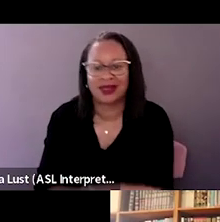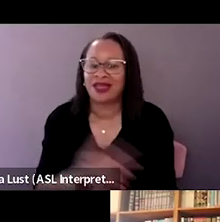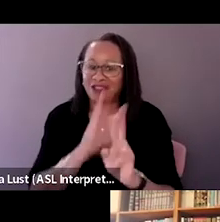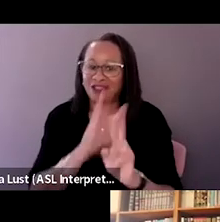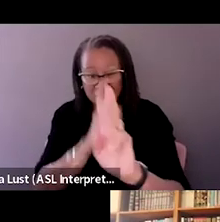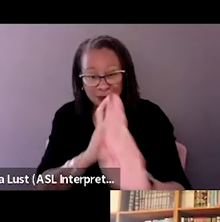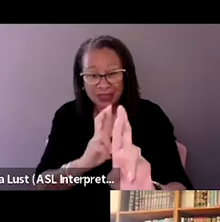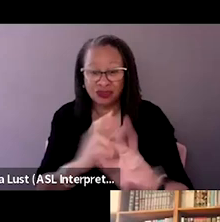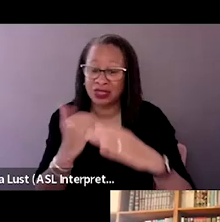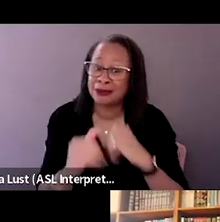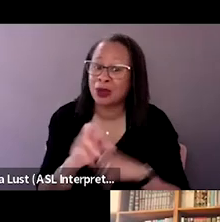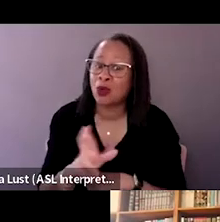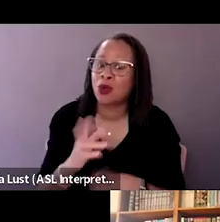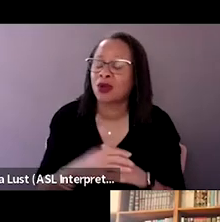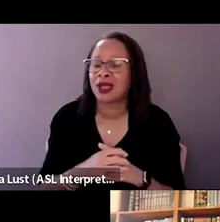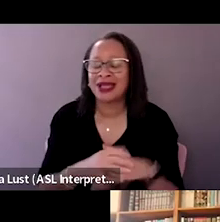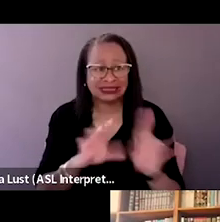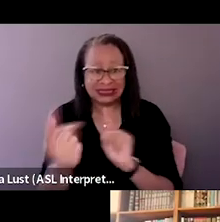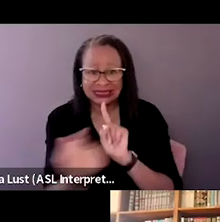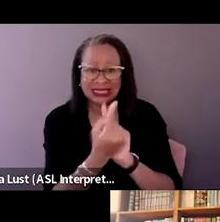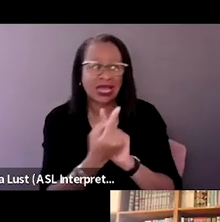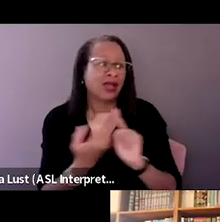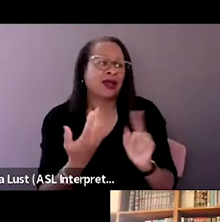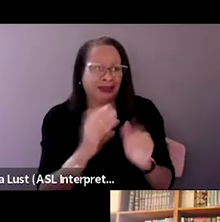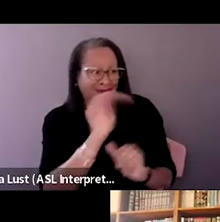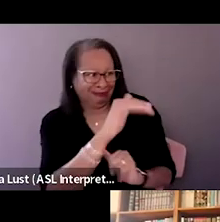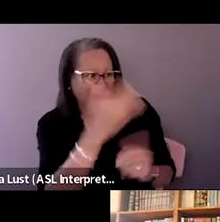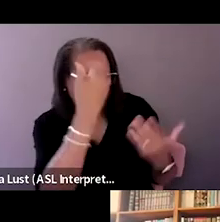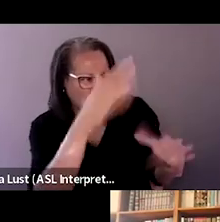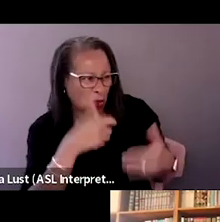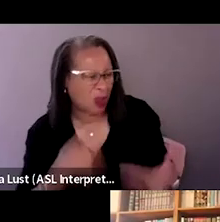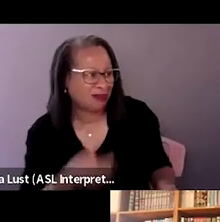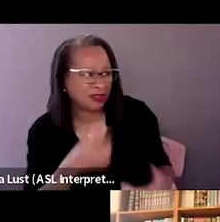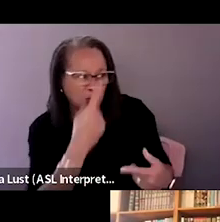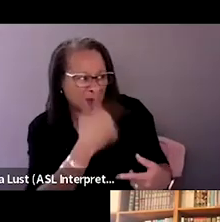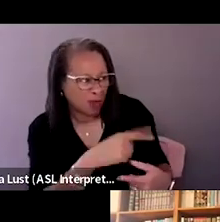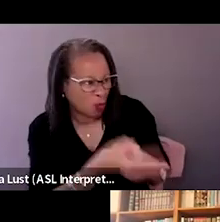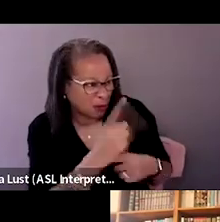or walking up to them and saying, look, I know you don't know me can I just have literally a minute of your time or an email that says,